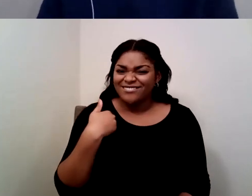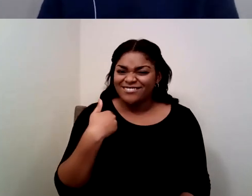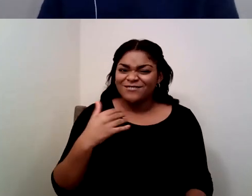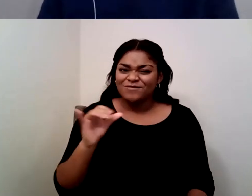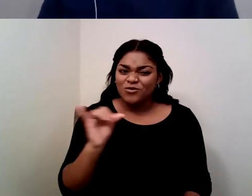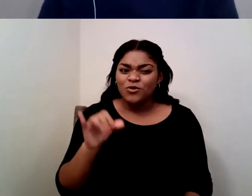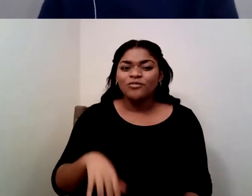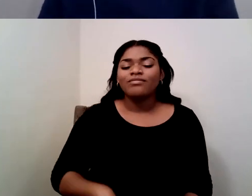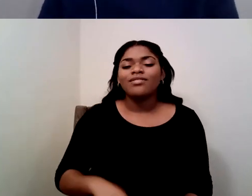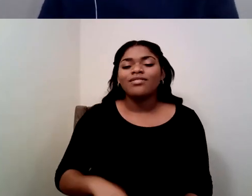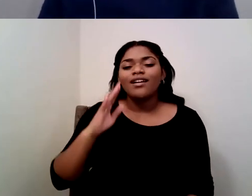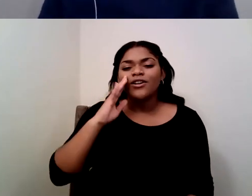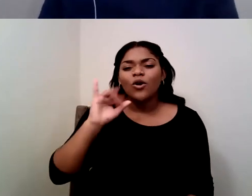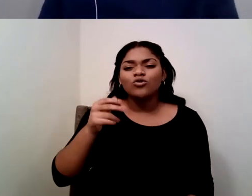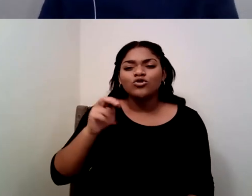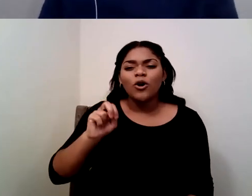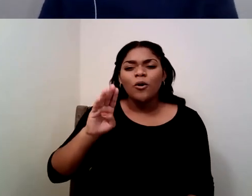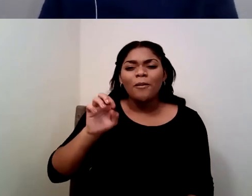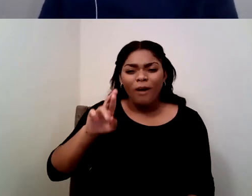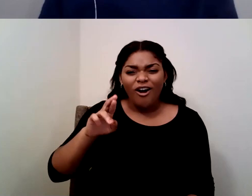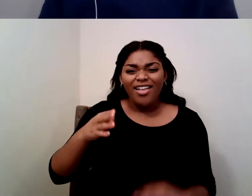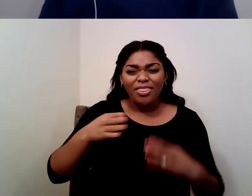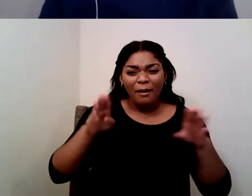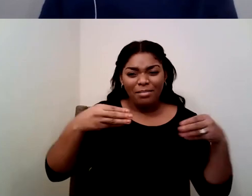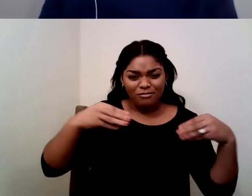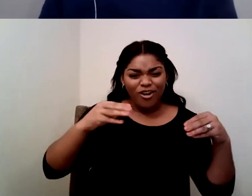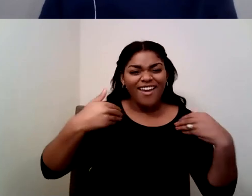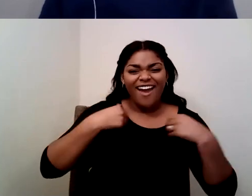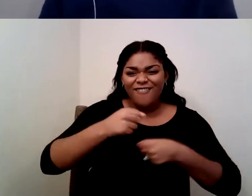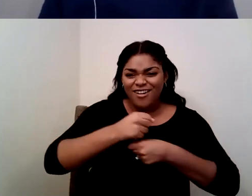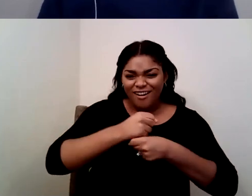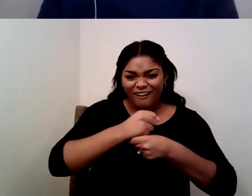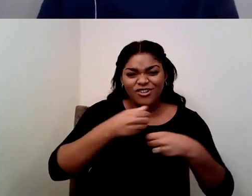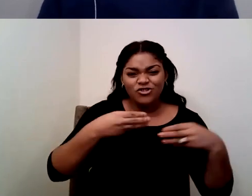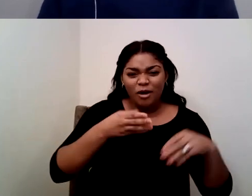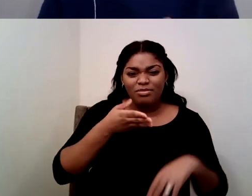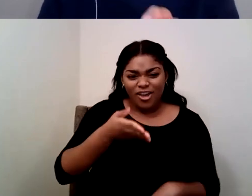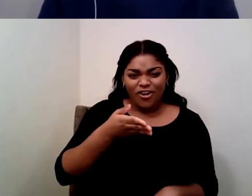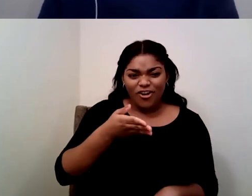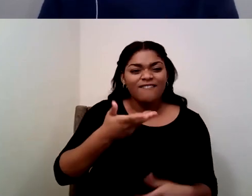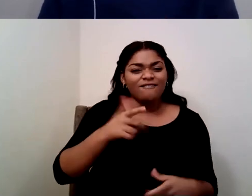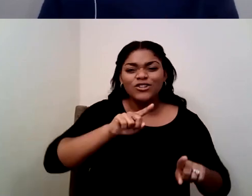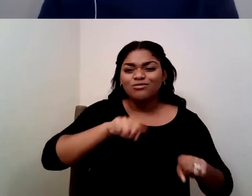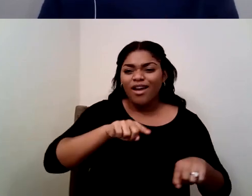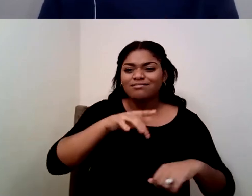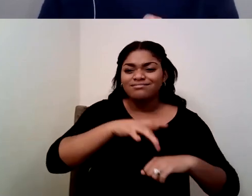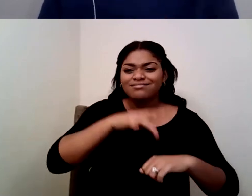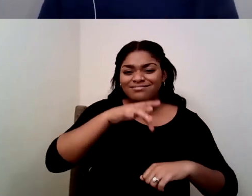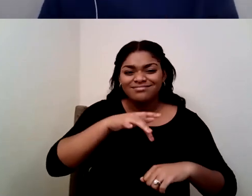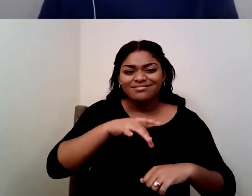Joe’s in the market, the public market, there is a coffee shop I went to.